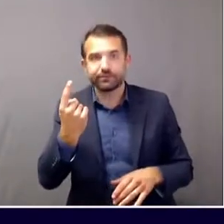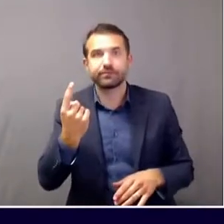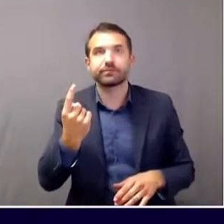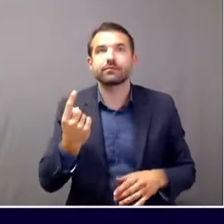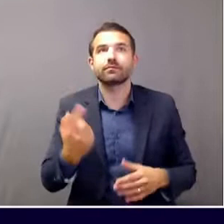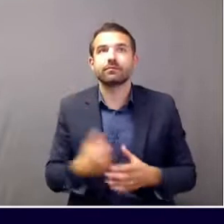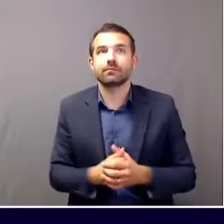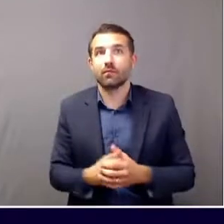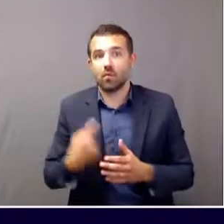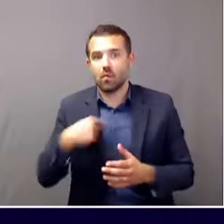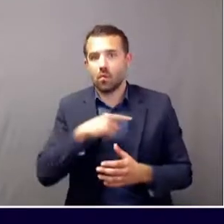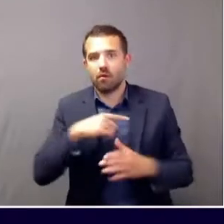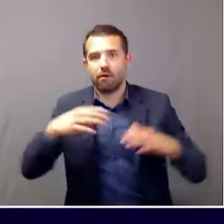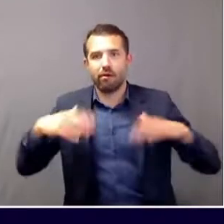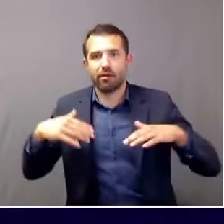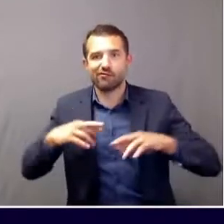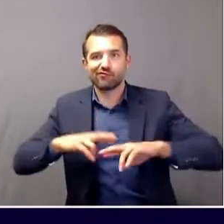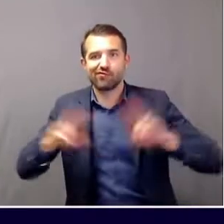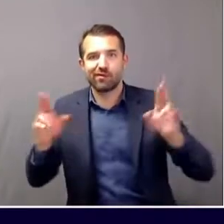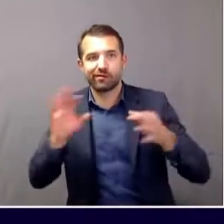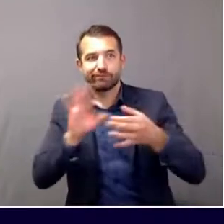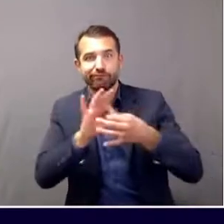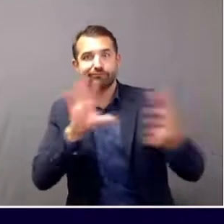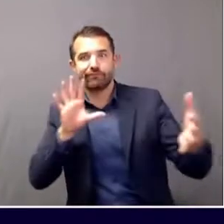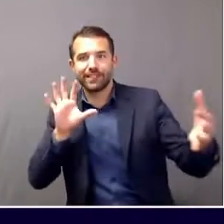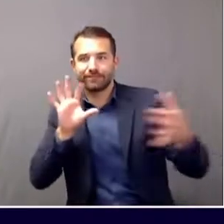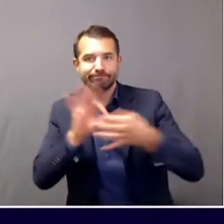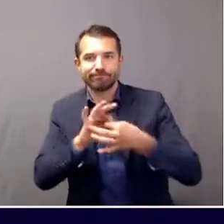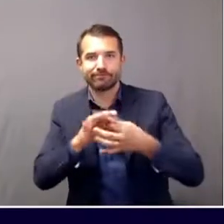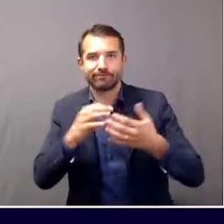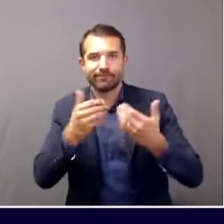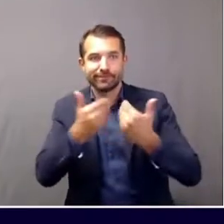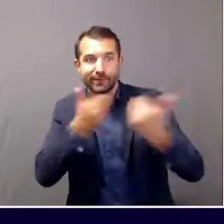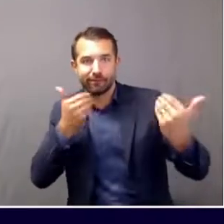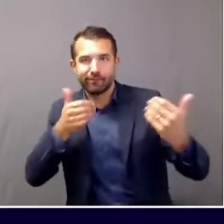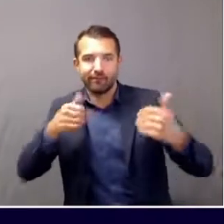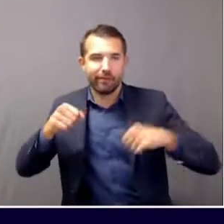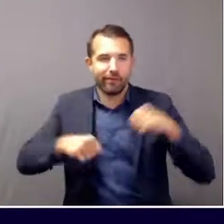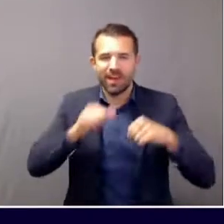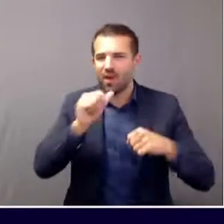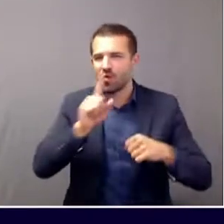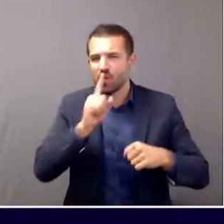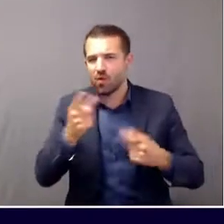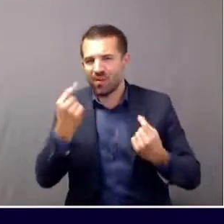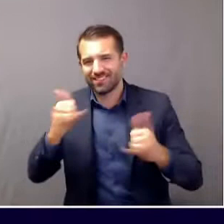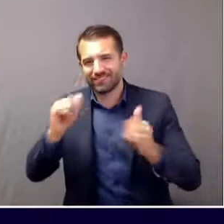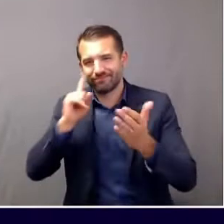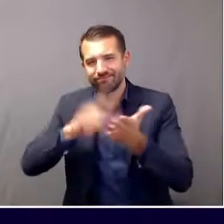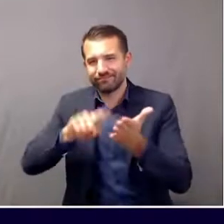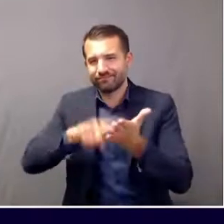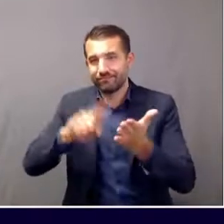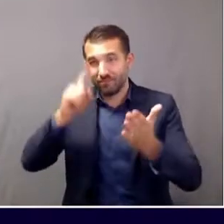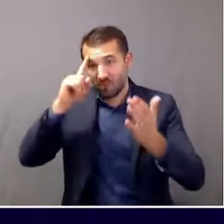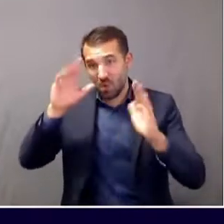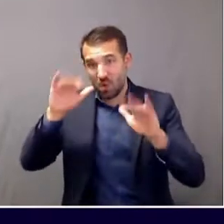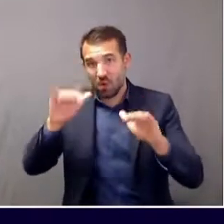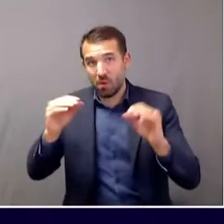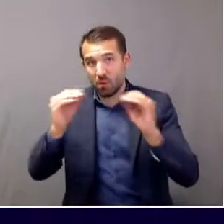this is linked in the manner that I think your question is asking we should hopefully have